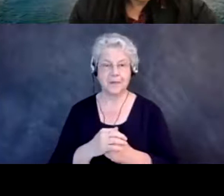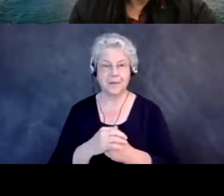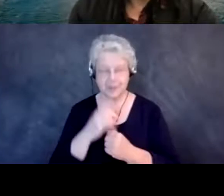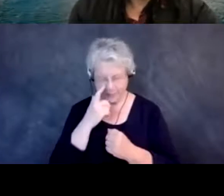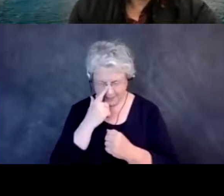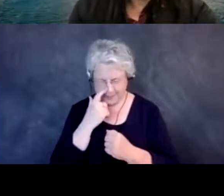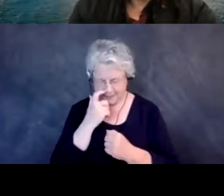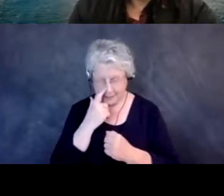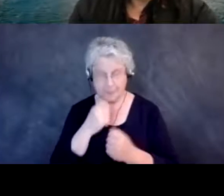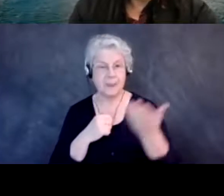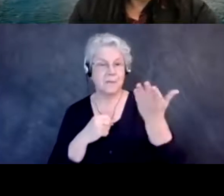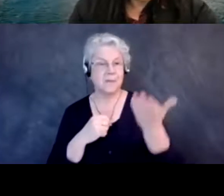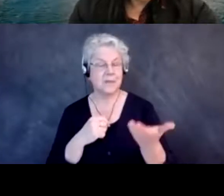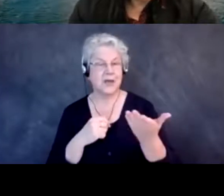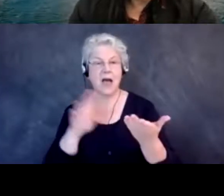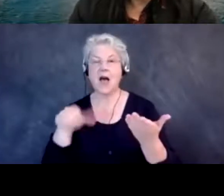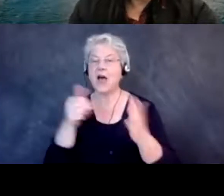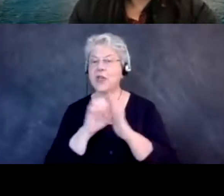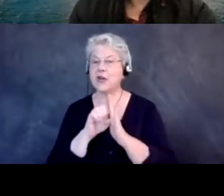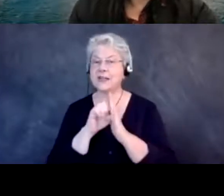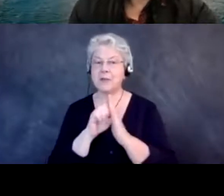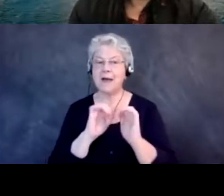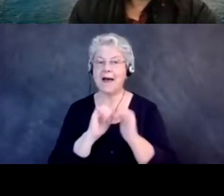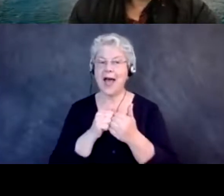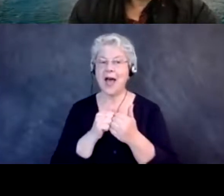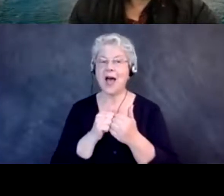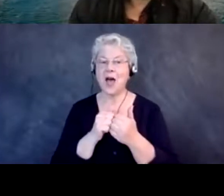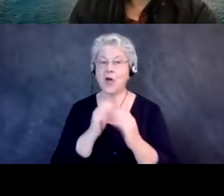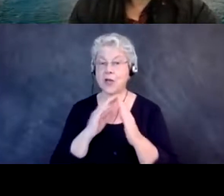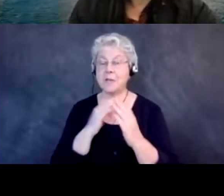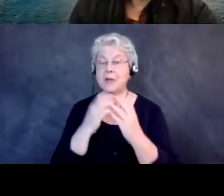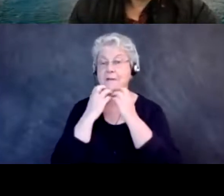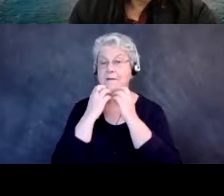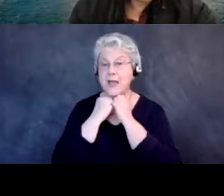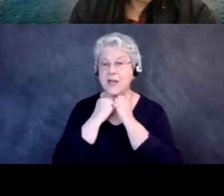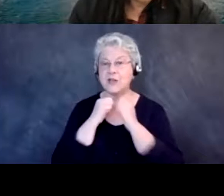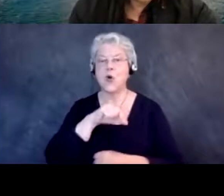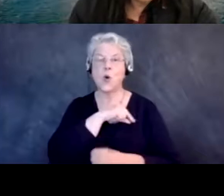So this is another example of how community values and your quality of life are most important,